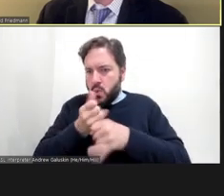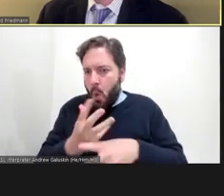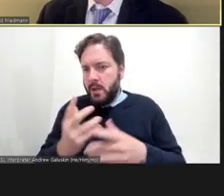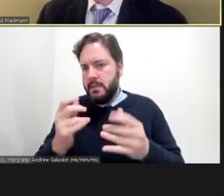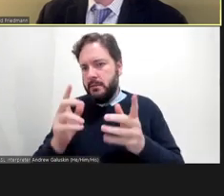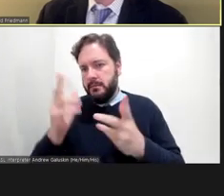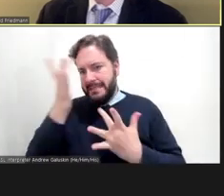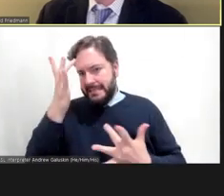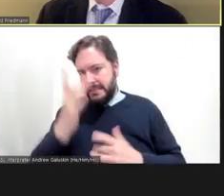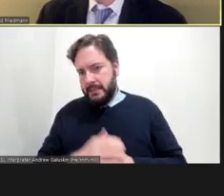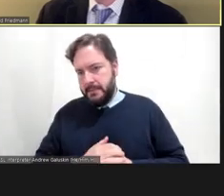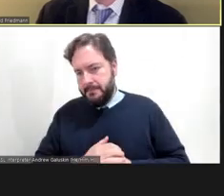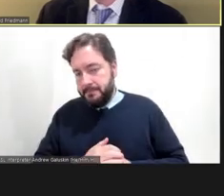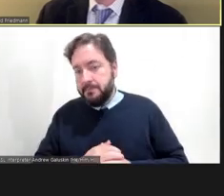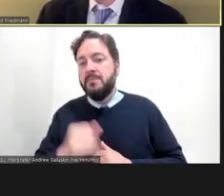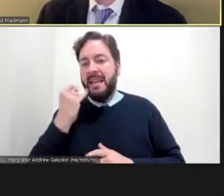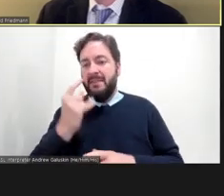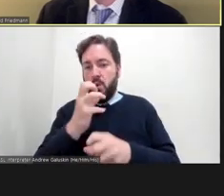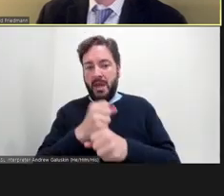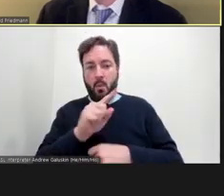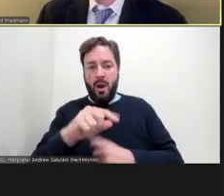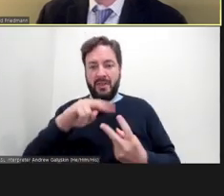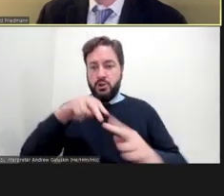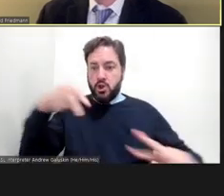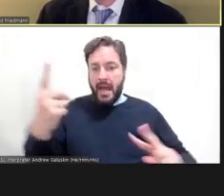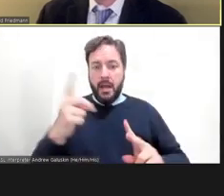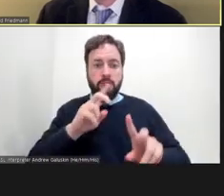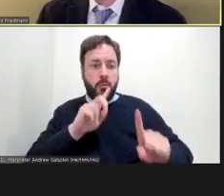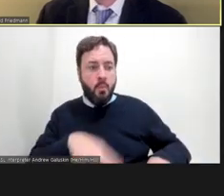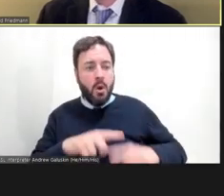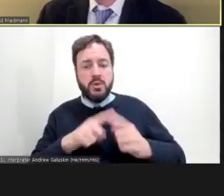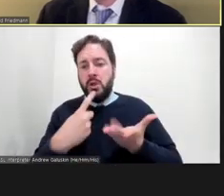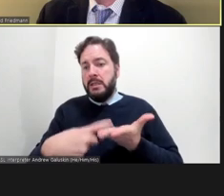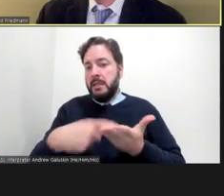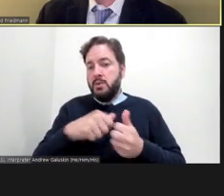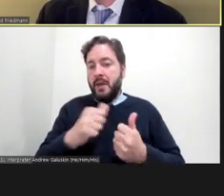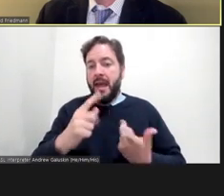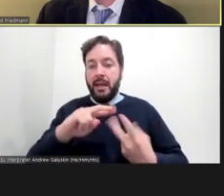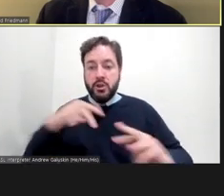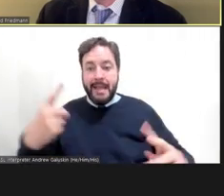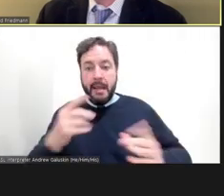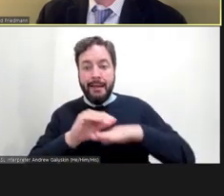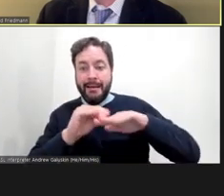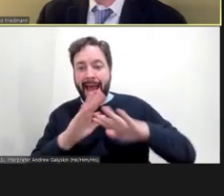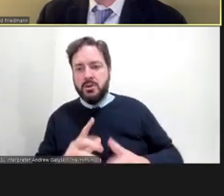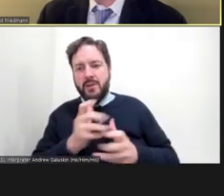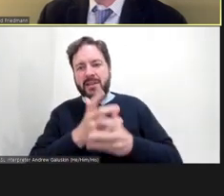And so if you ever receive one of these genetic reports or talk to a genetic counselor, there's a lot of language surrounding...